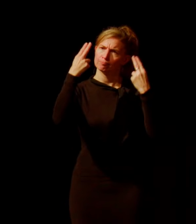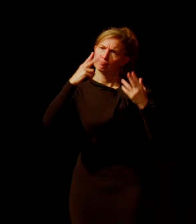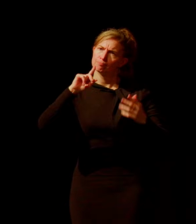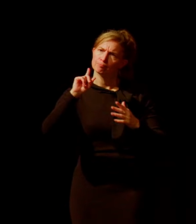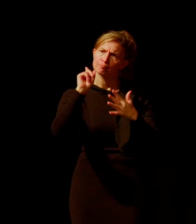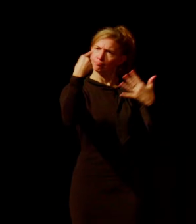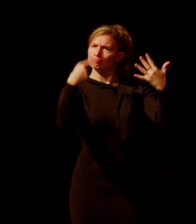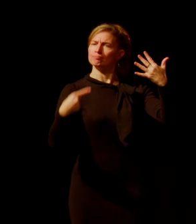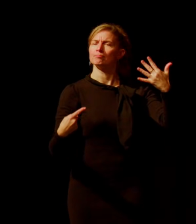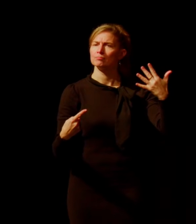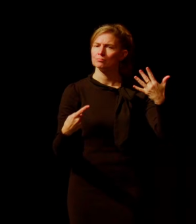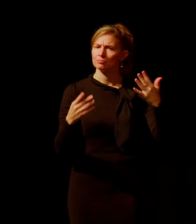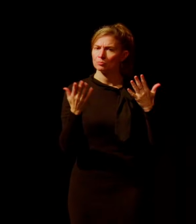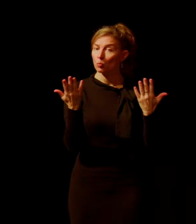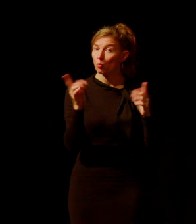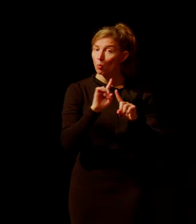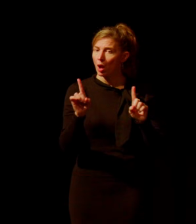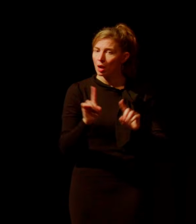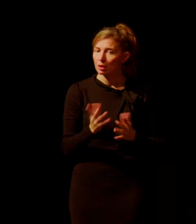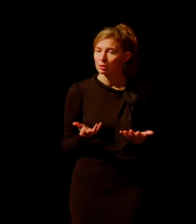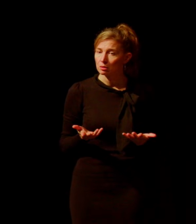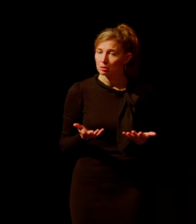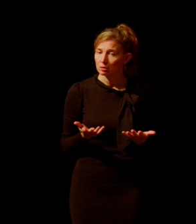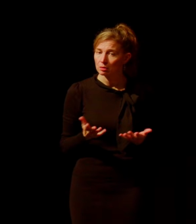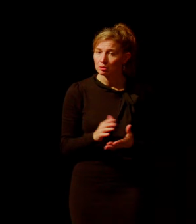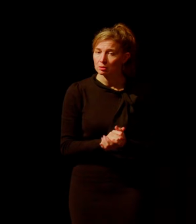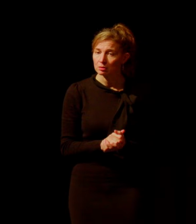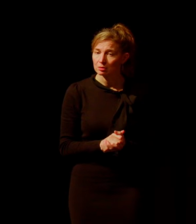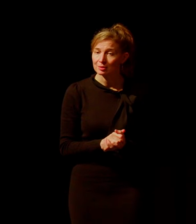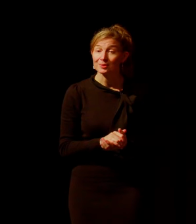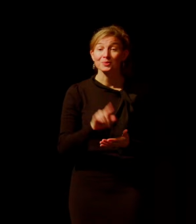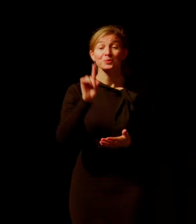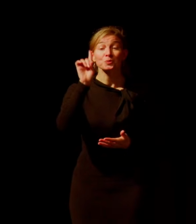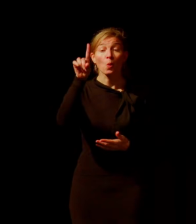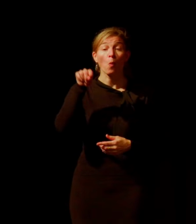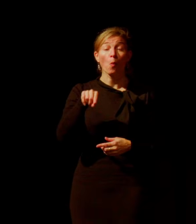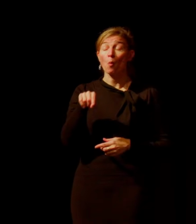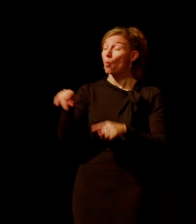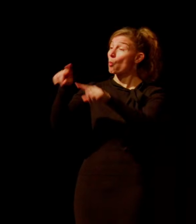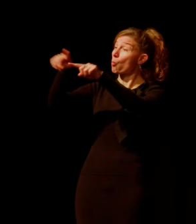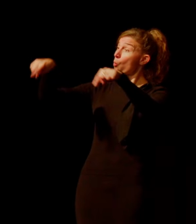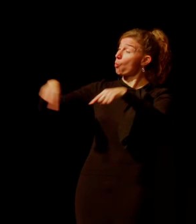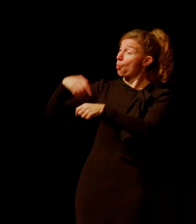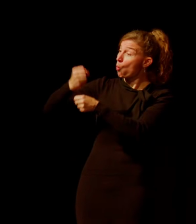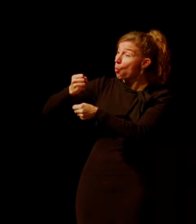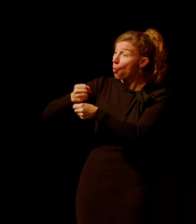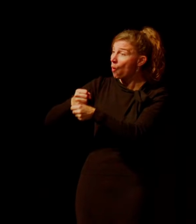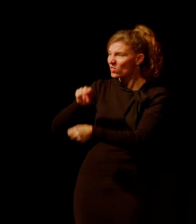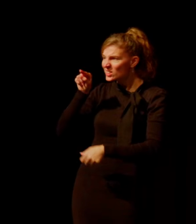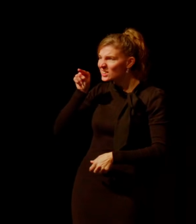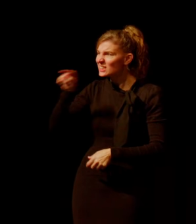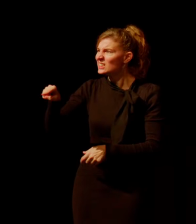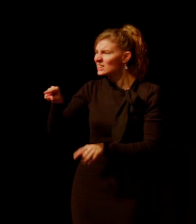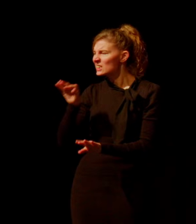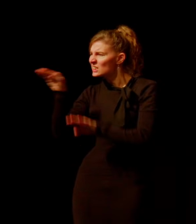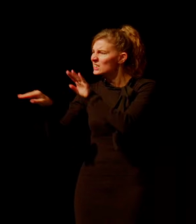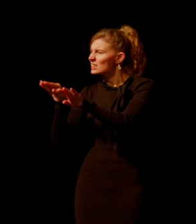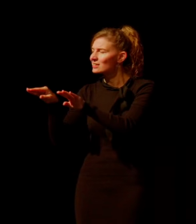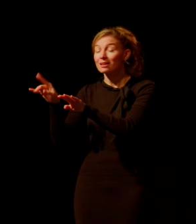Shattering the glass ceiling doesn't start in the office. It starts by breaking down the walls you have built at home.